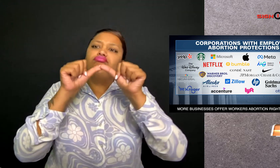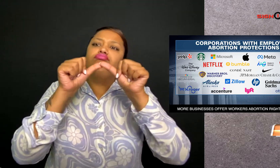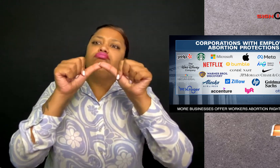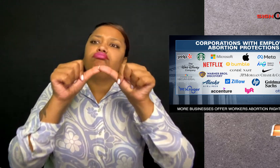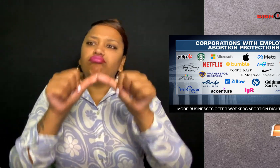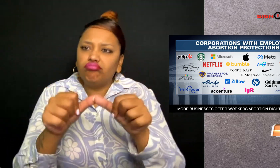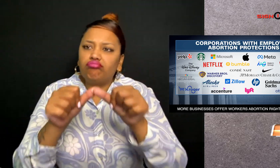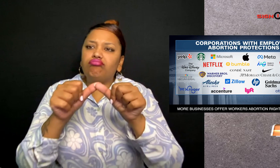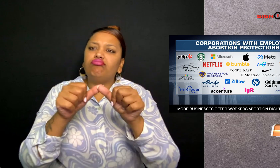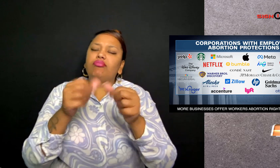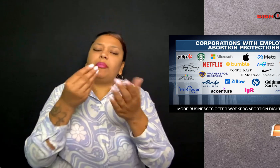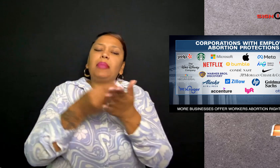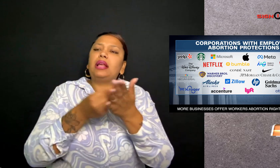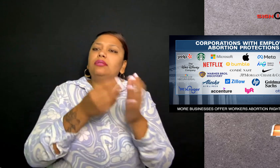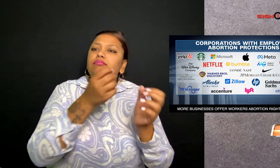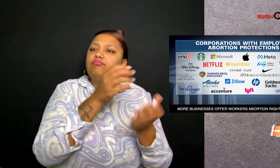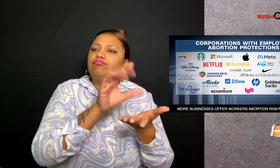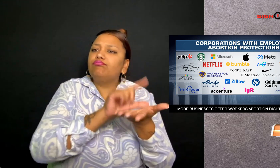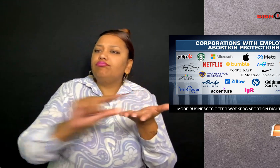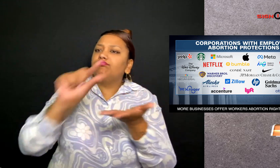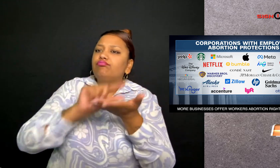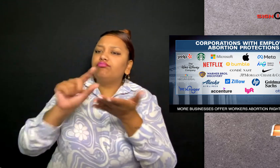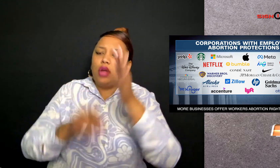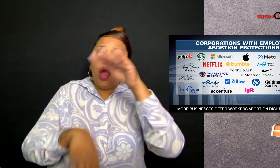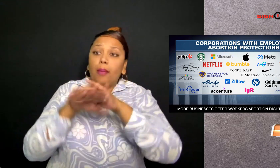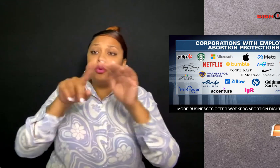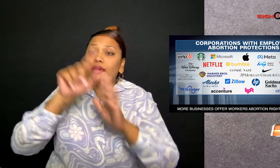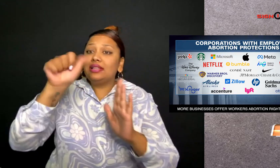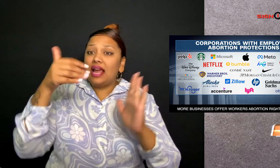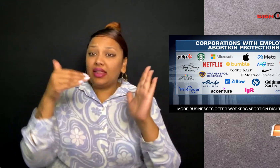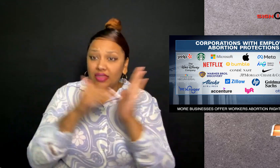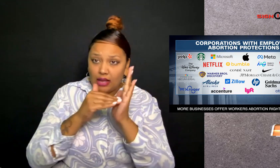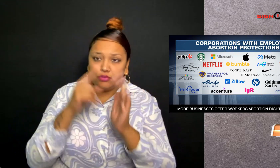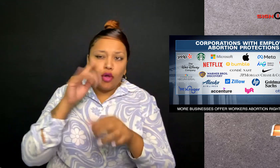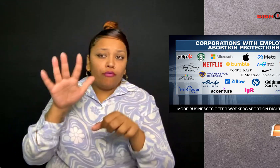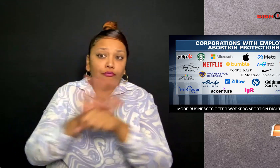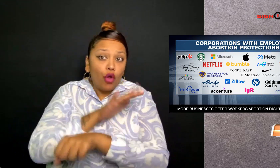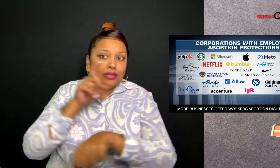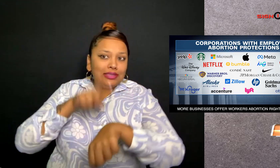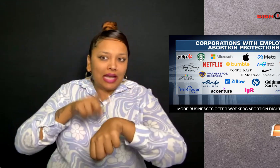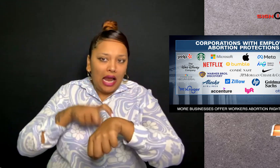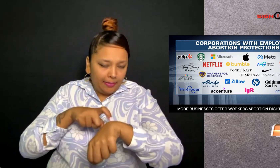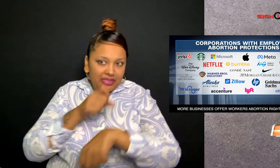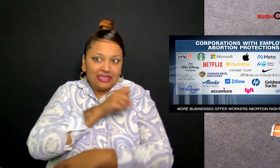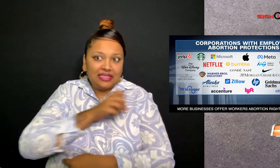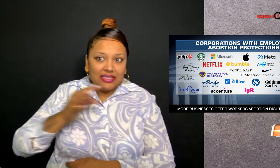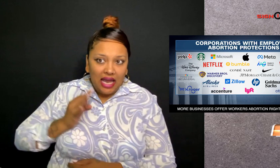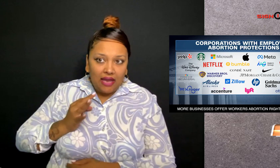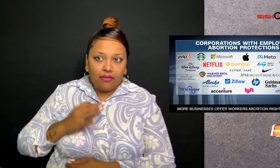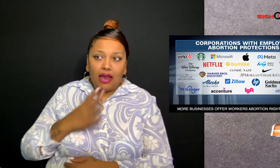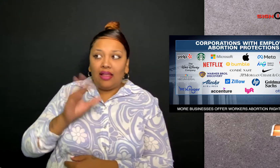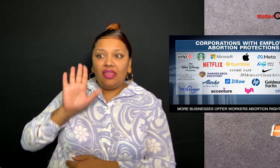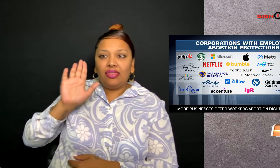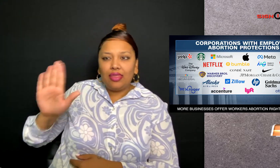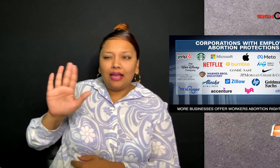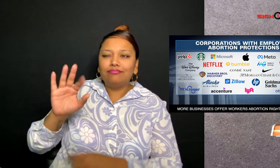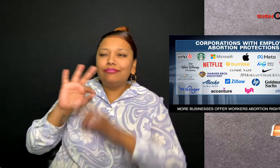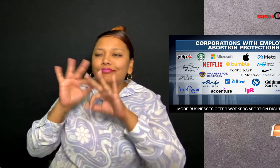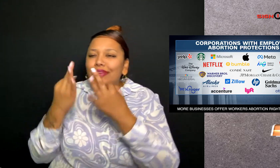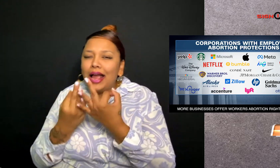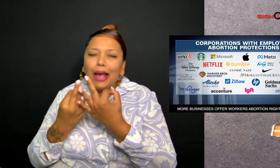says it will offer a lifetime allowance of up to $10,000 for a full time employees and